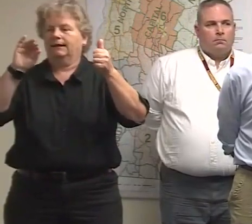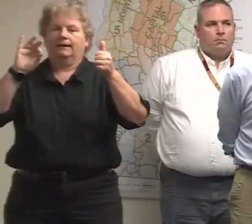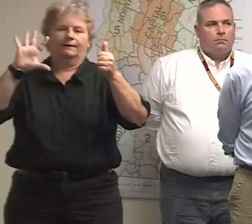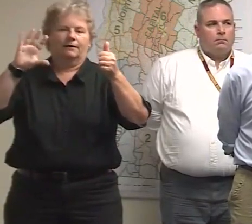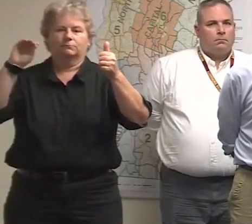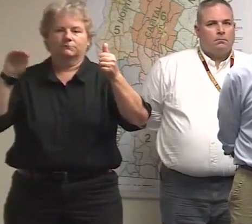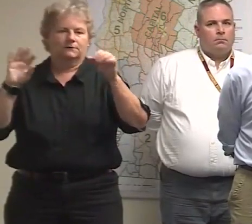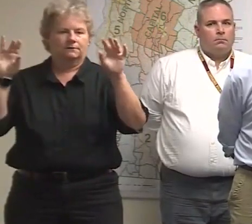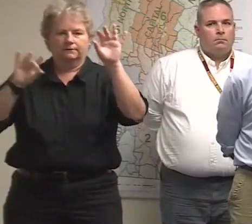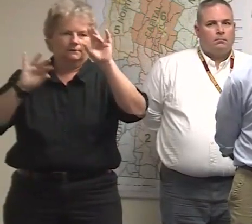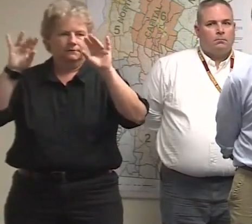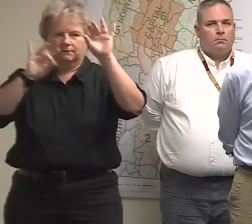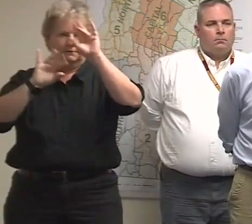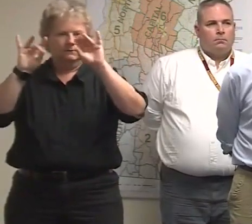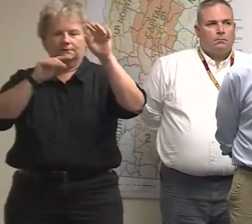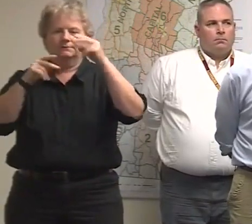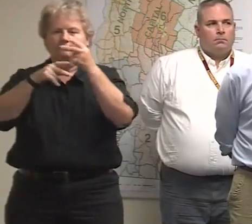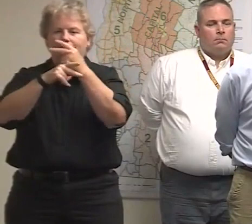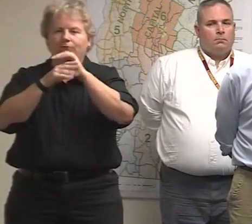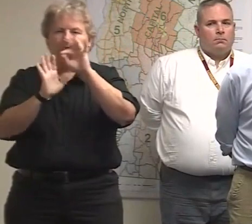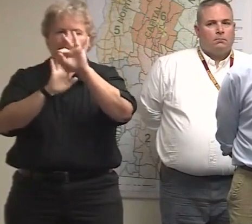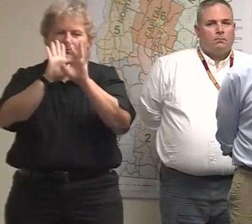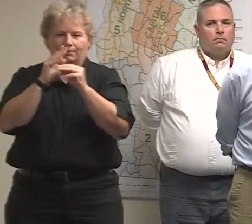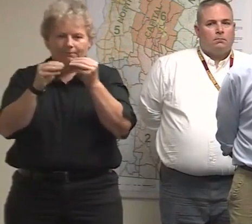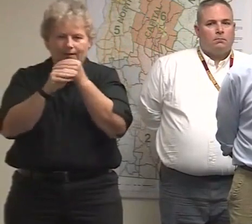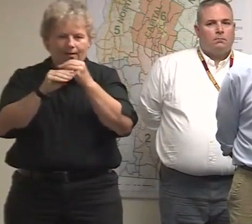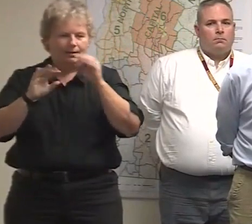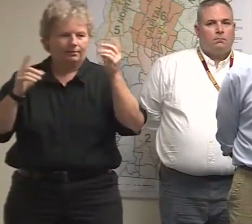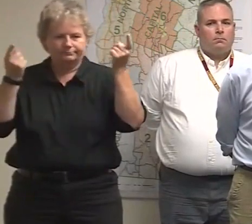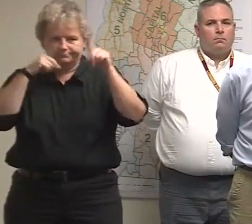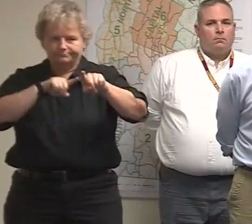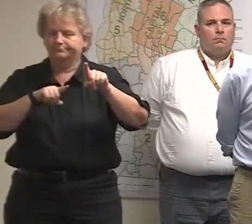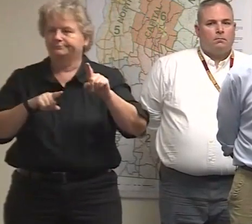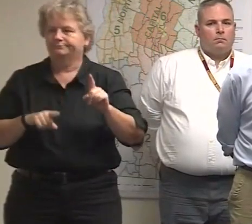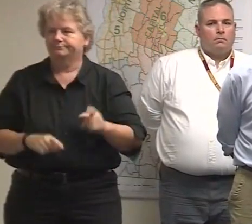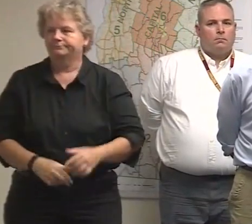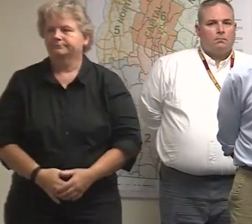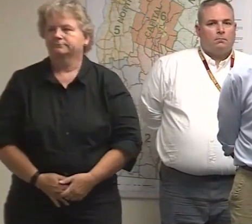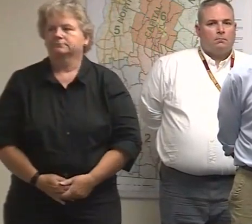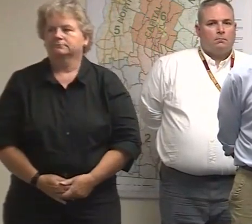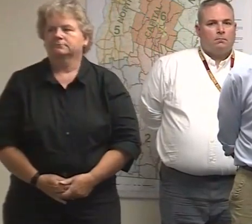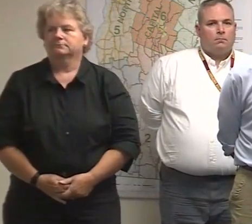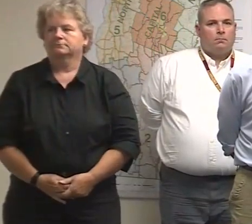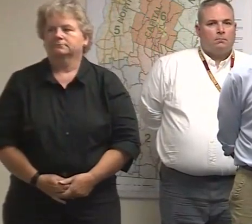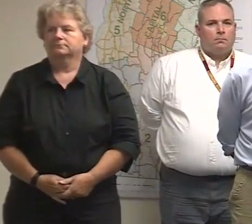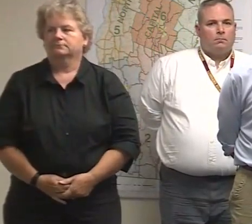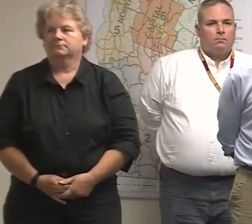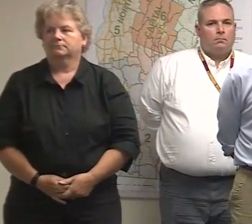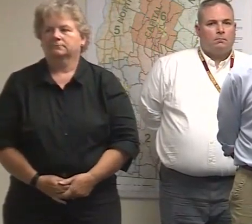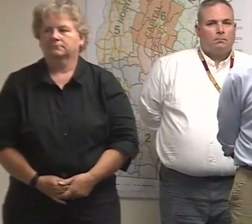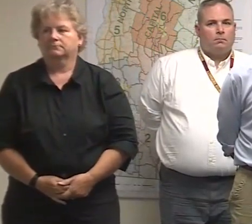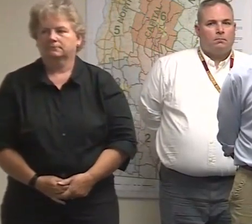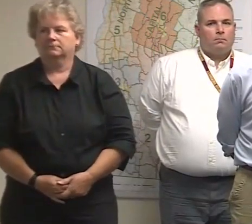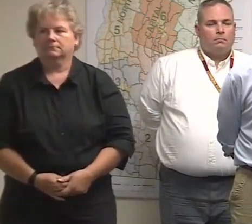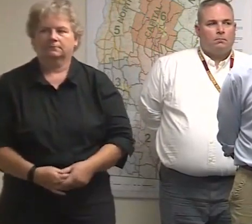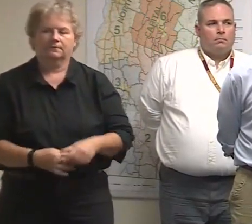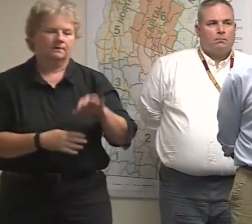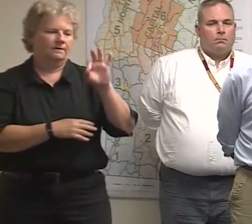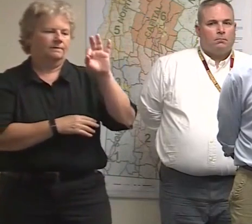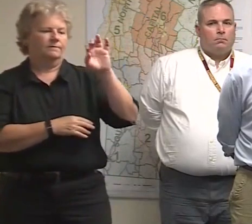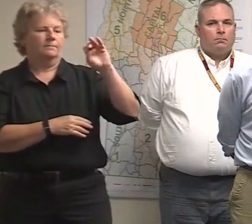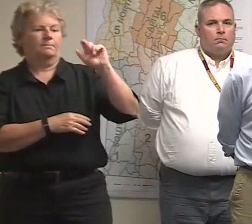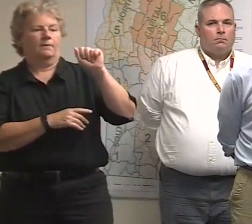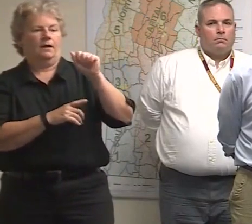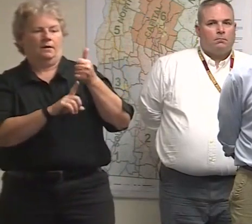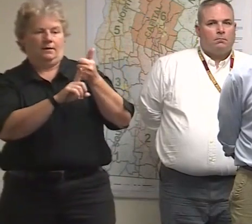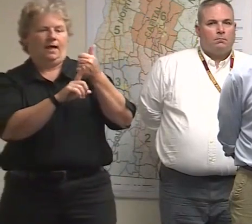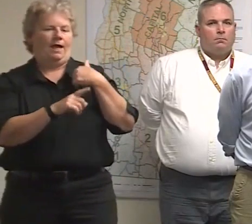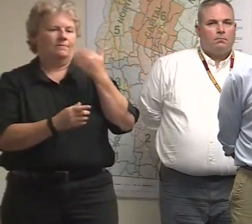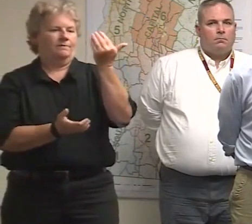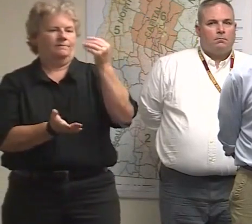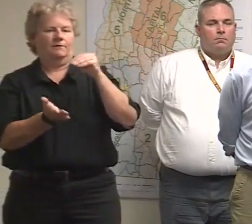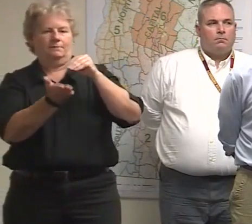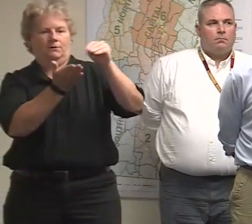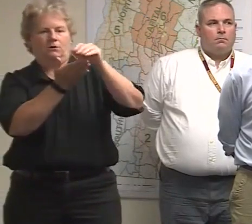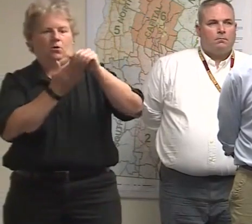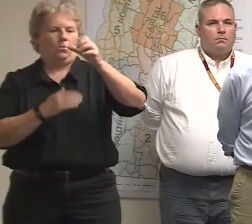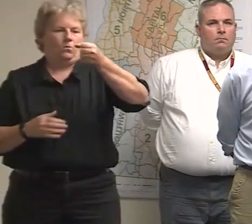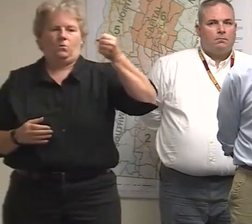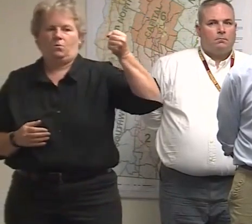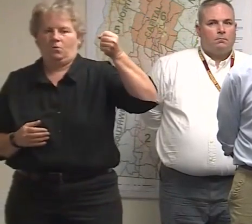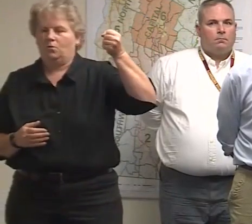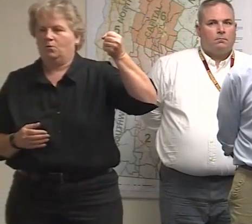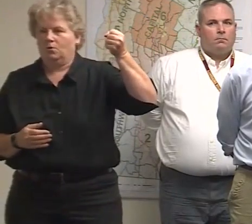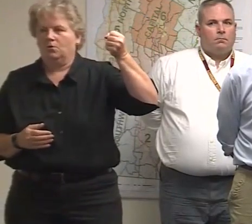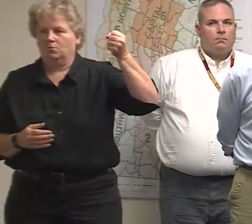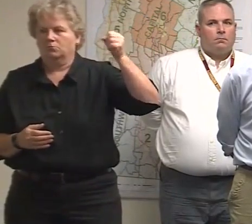ONCE WE HAVE A BETTER IDEA OF THE DAMAGE, WE DO HAVE $15 MILLION SET ASIDE IN THE FEMA RESERVE THAT WAS APPROVED IN THIS BUDGET BY THIS LEGISLATURE.